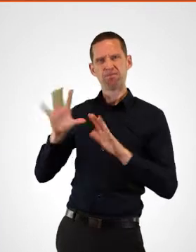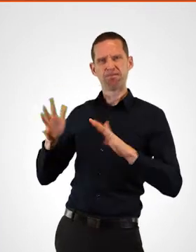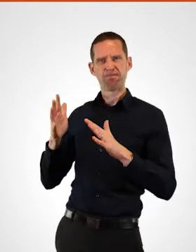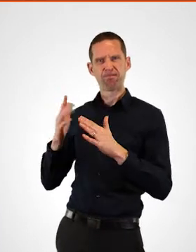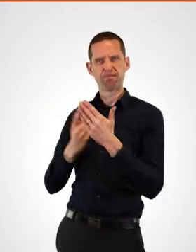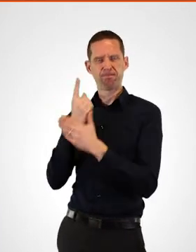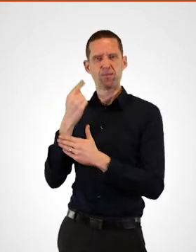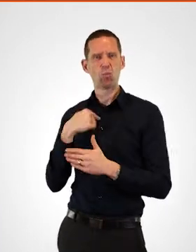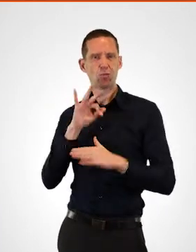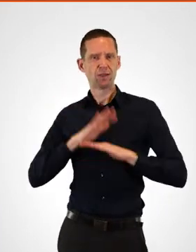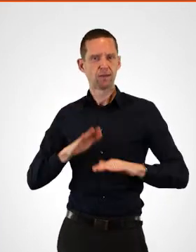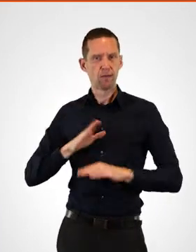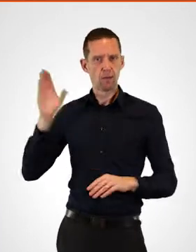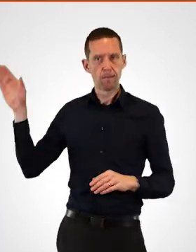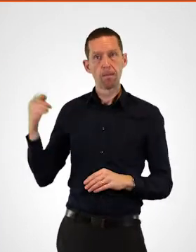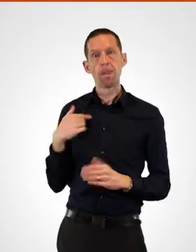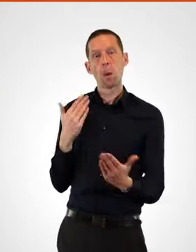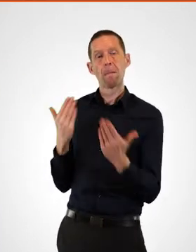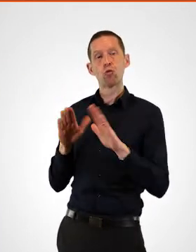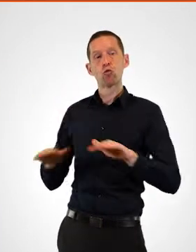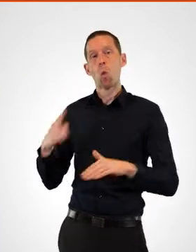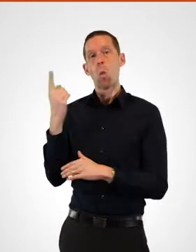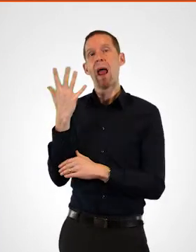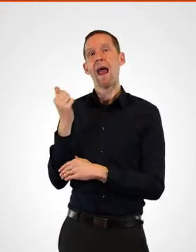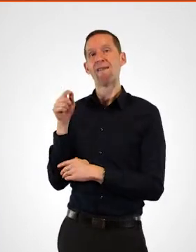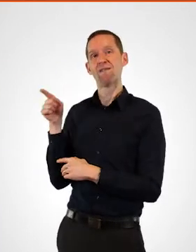because in this study we actually compared children who had hearing aids